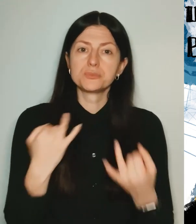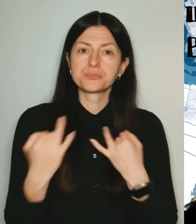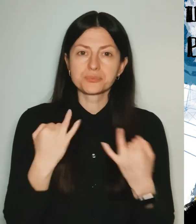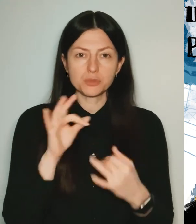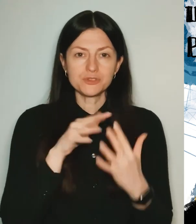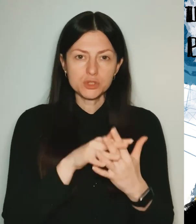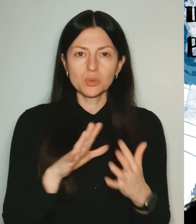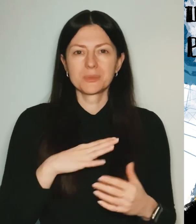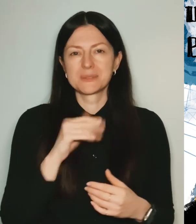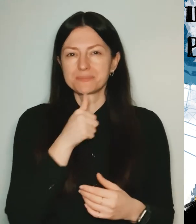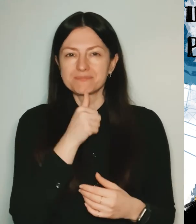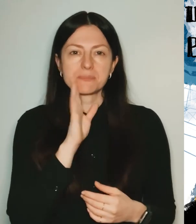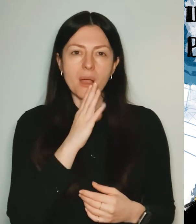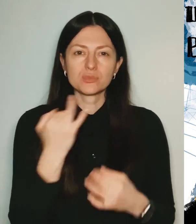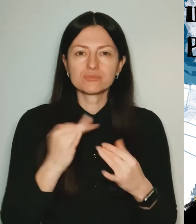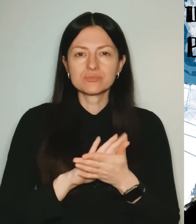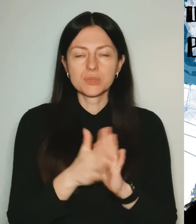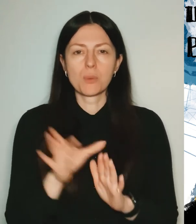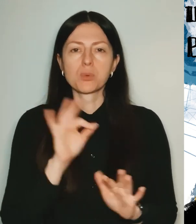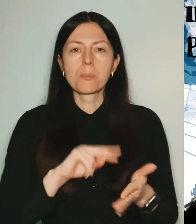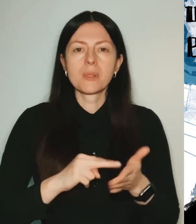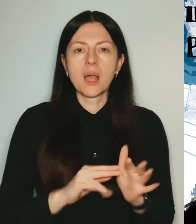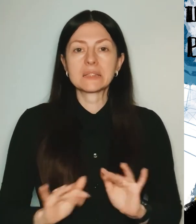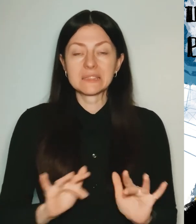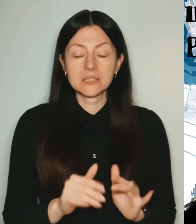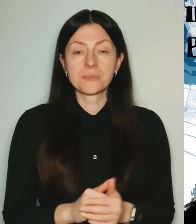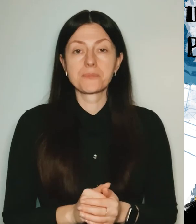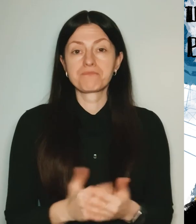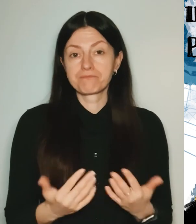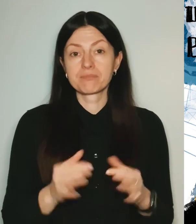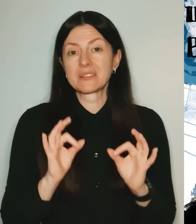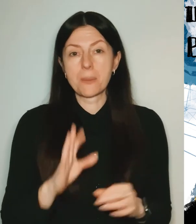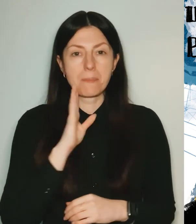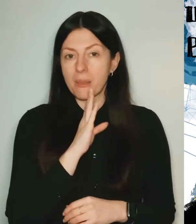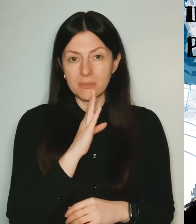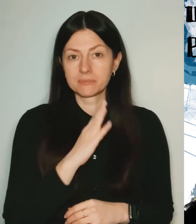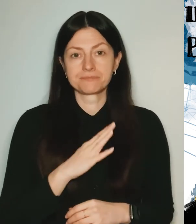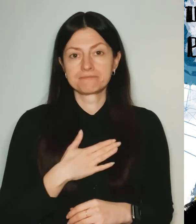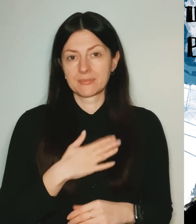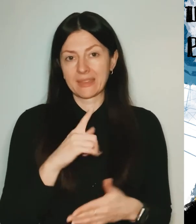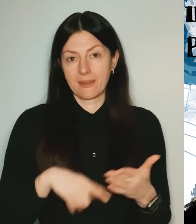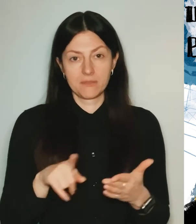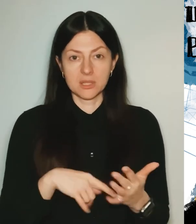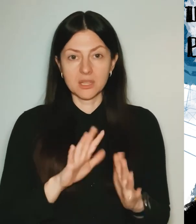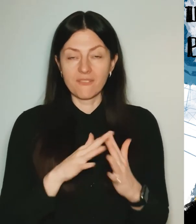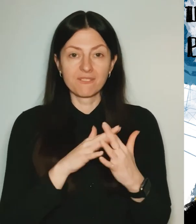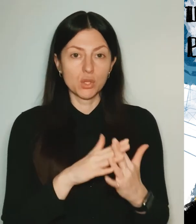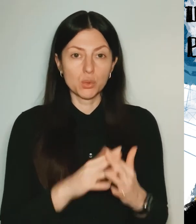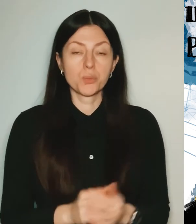I tried to agree on a plan of action with her, but of course my mother did not believe in the war.